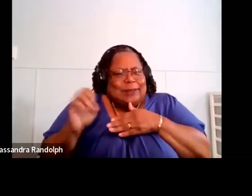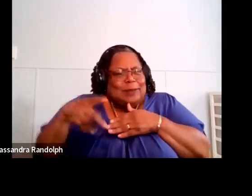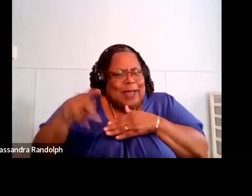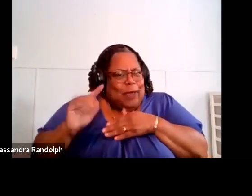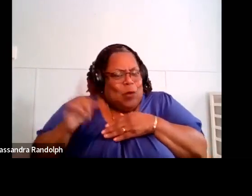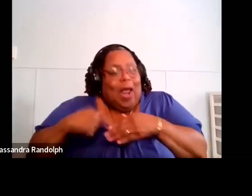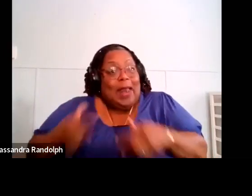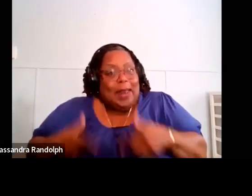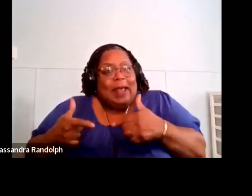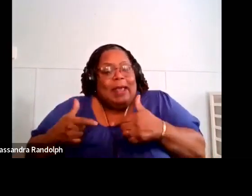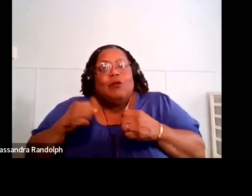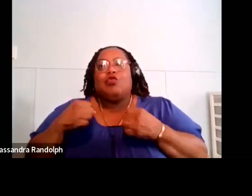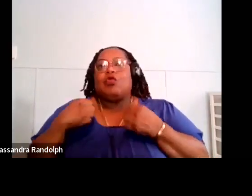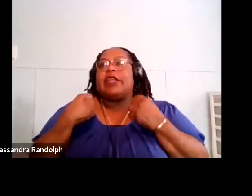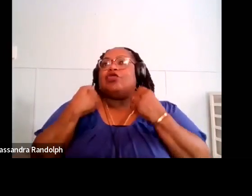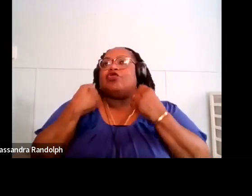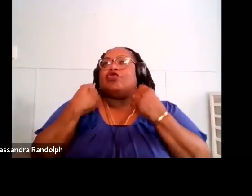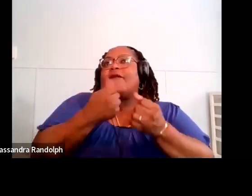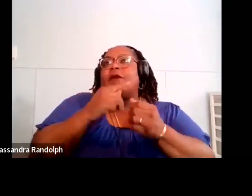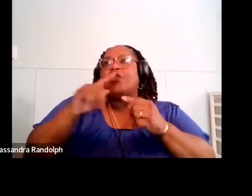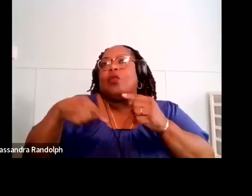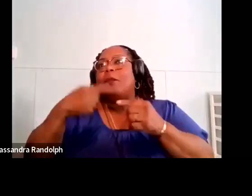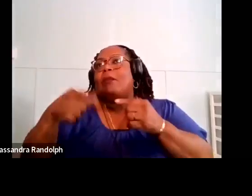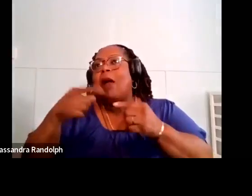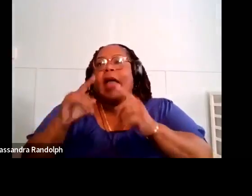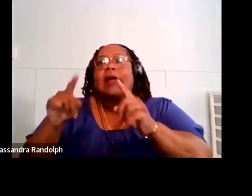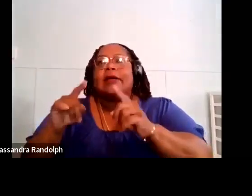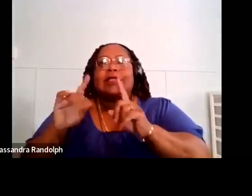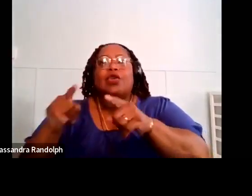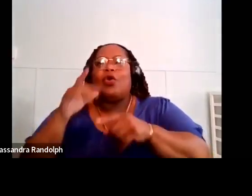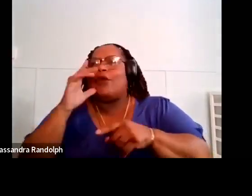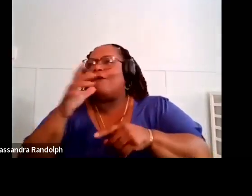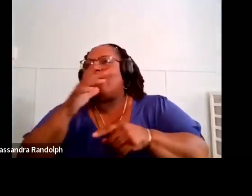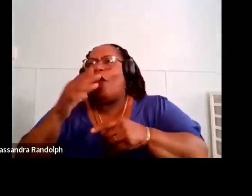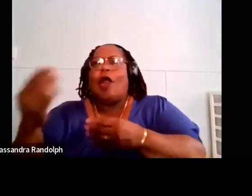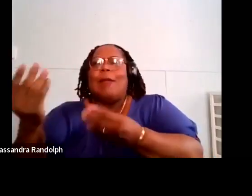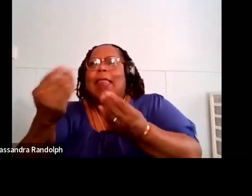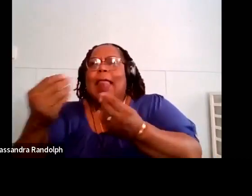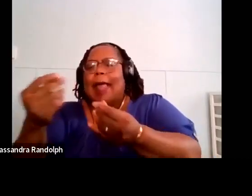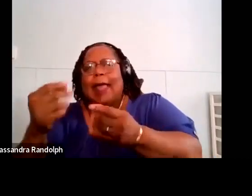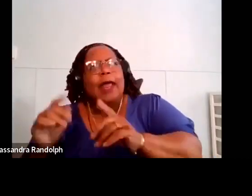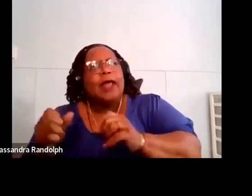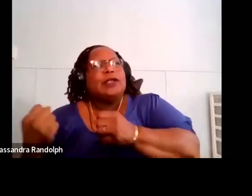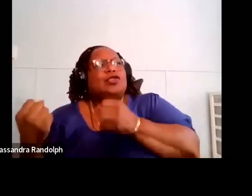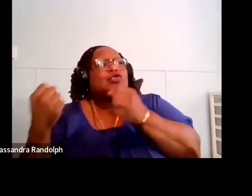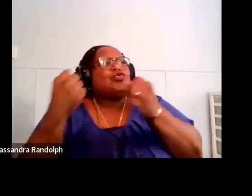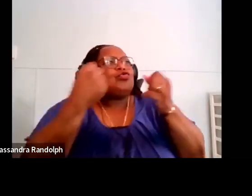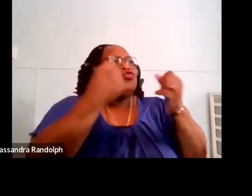sent our diversity is what makes Pennsylvania an amazing place the fact that even in this teeny tiny corner of